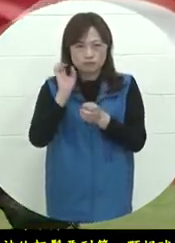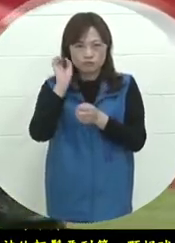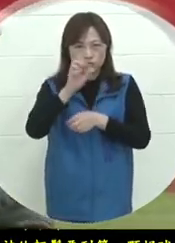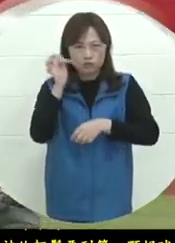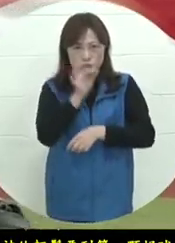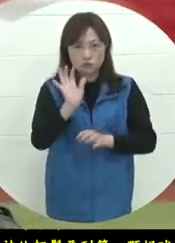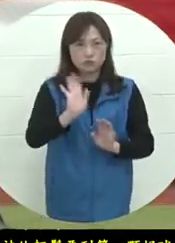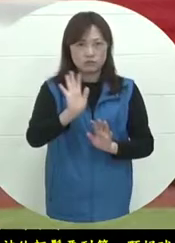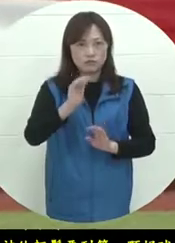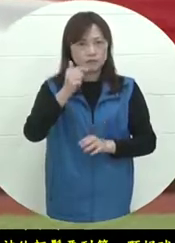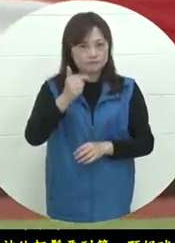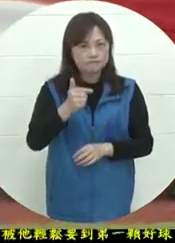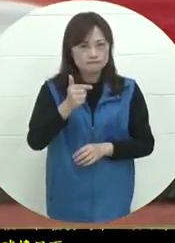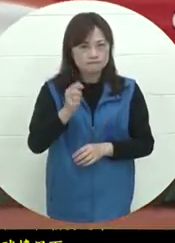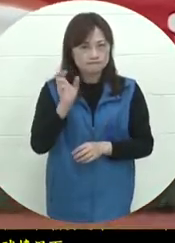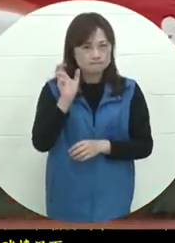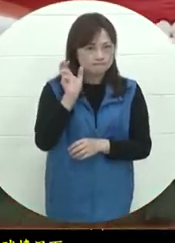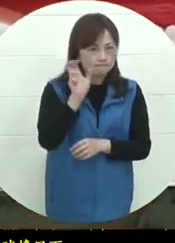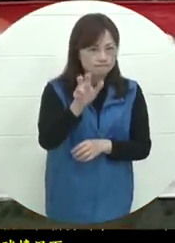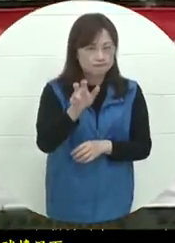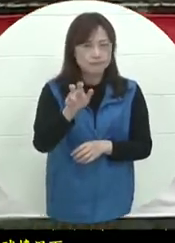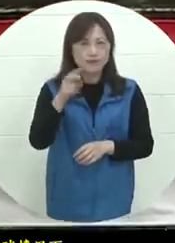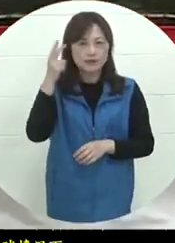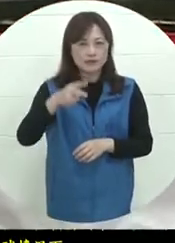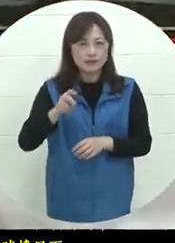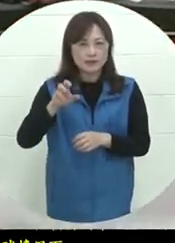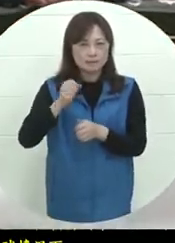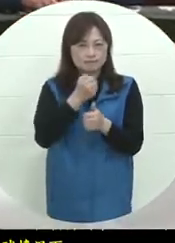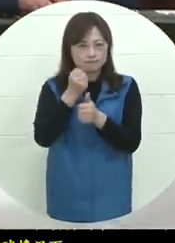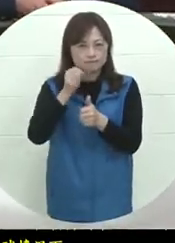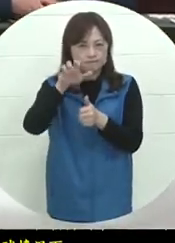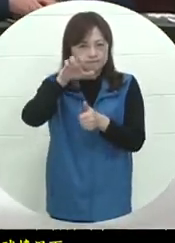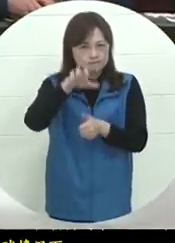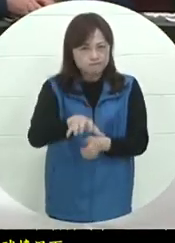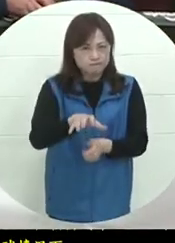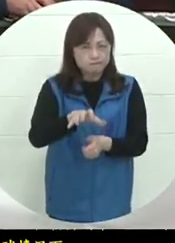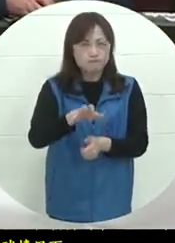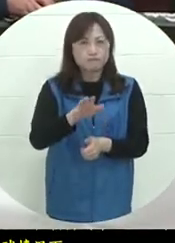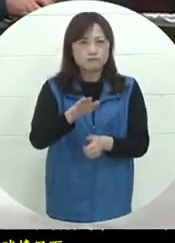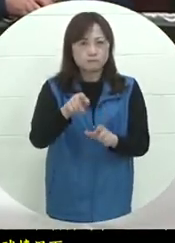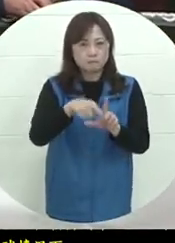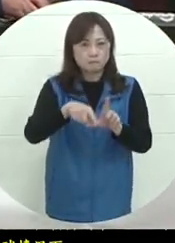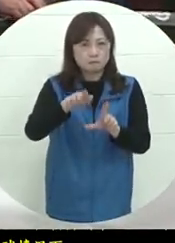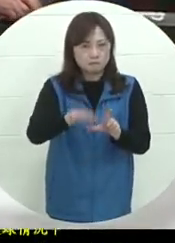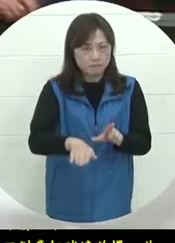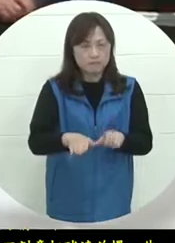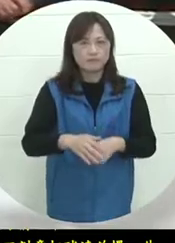, and then controlled the ball in a particularly low position on the outside foot. This won the favor of the host teacher.